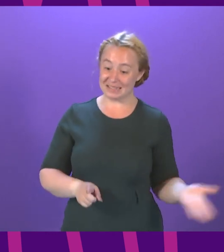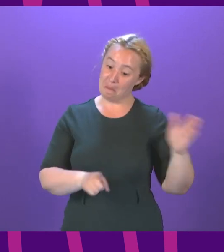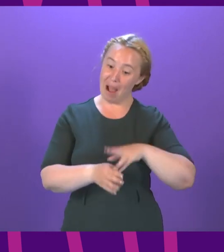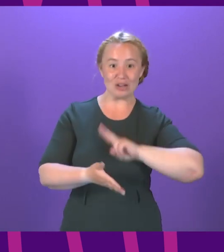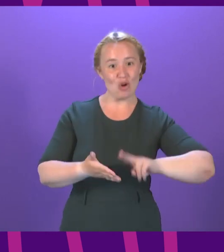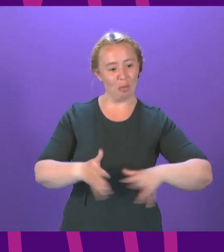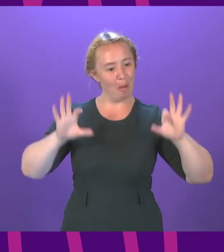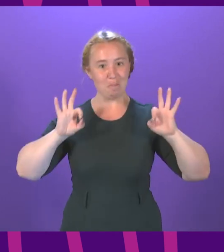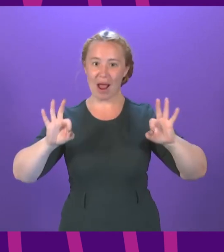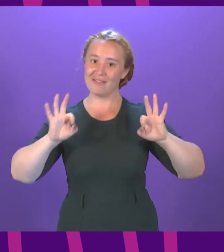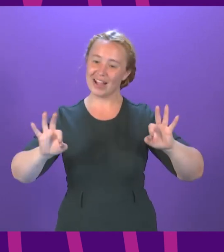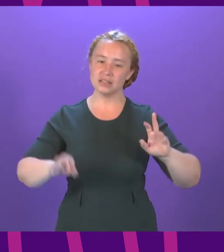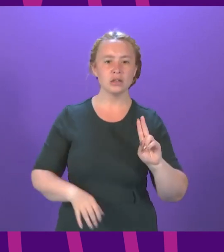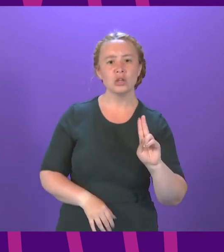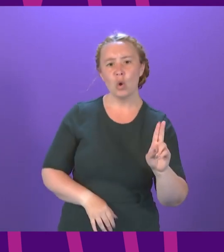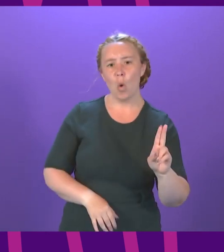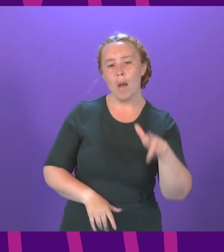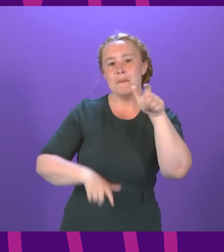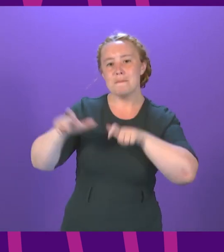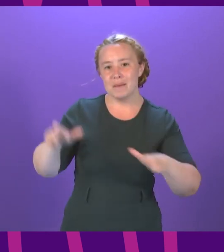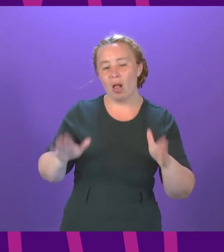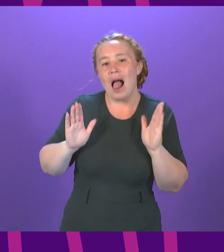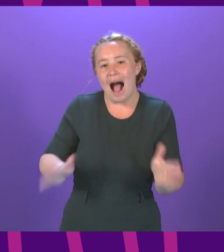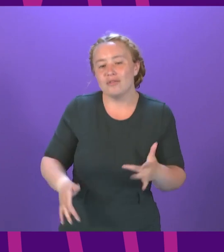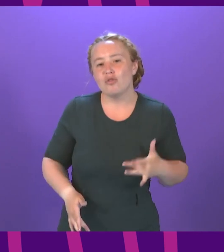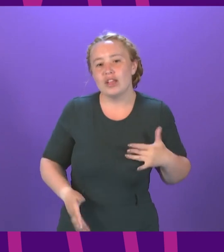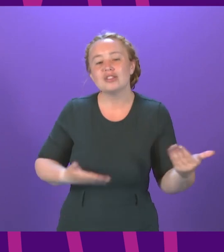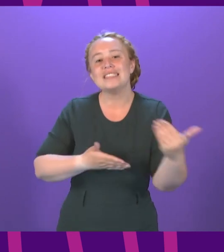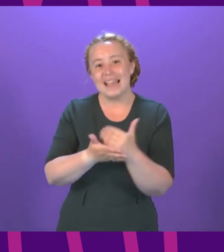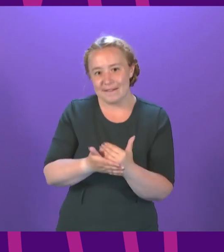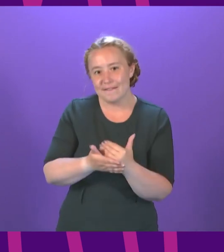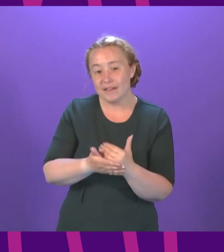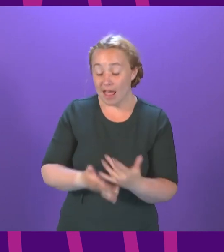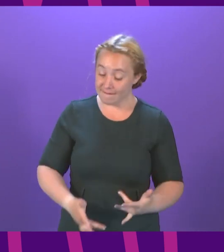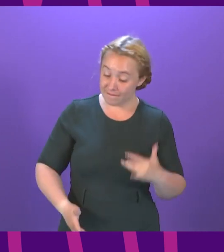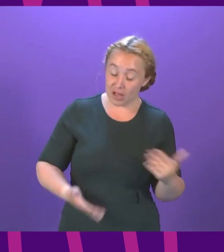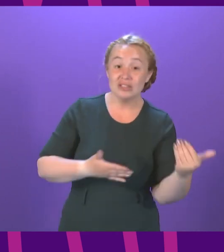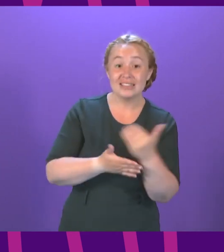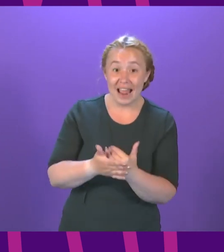if people do not feel safe going shopping or doing other things that they would normally do.